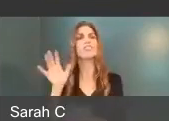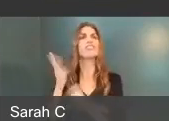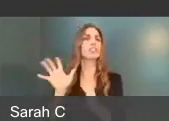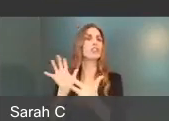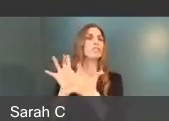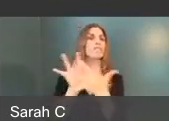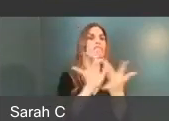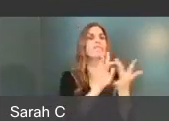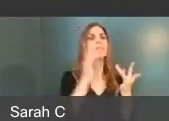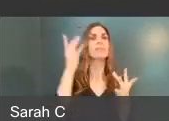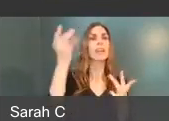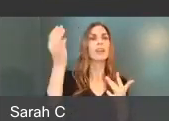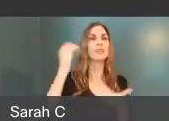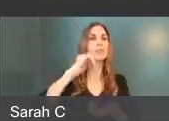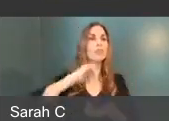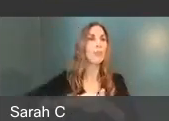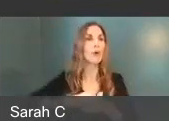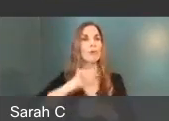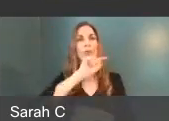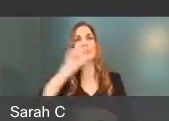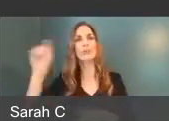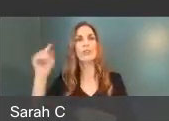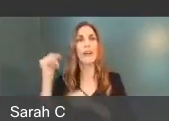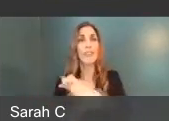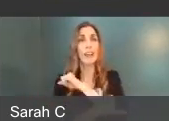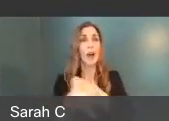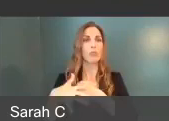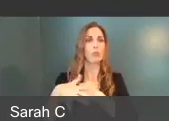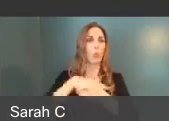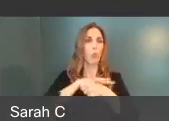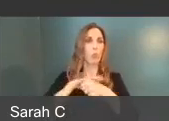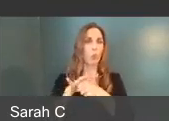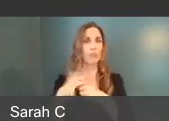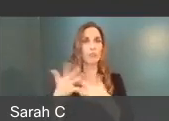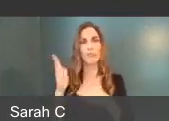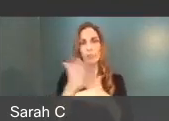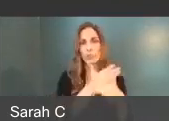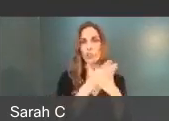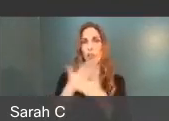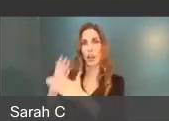partners here in the County and regionally to share information and we're also receiving